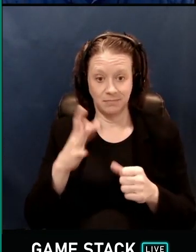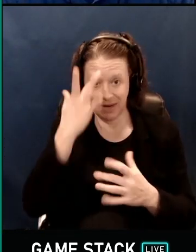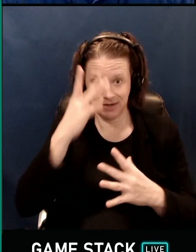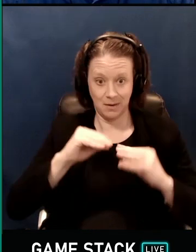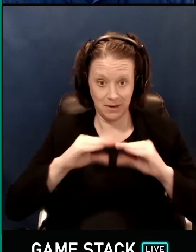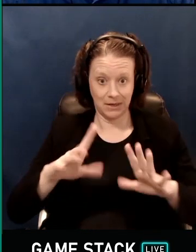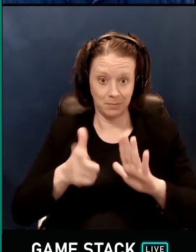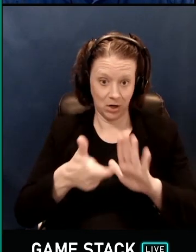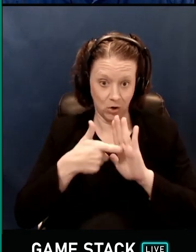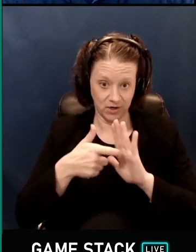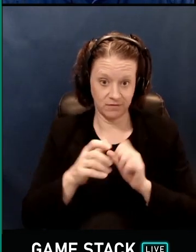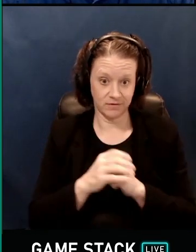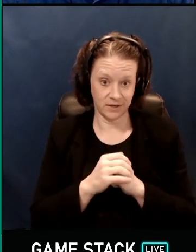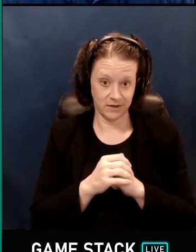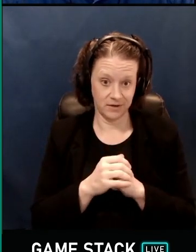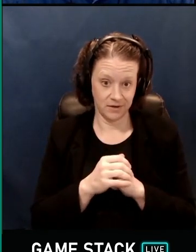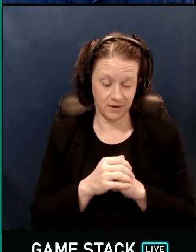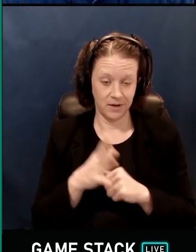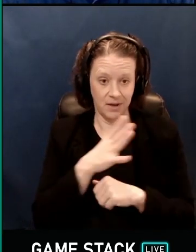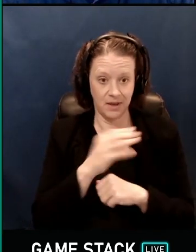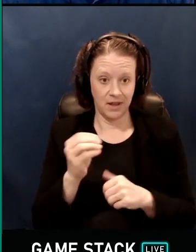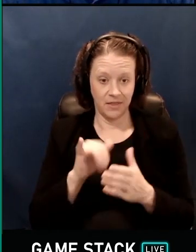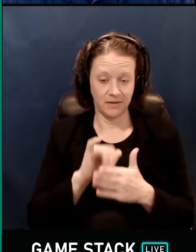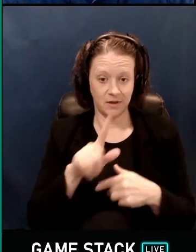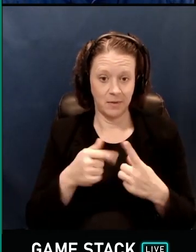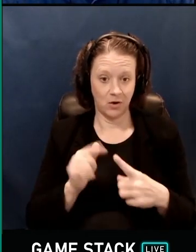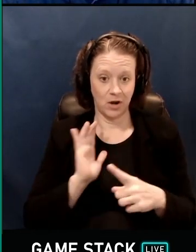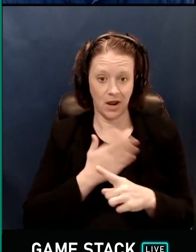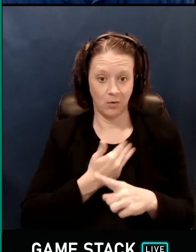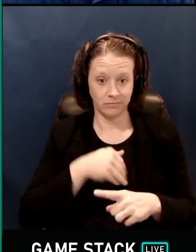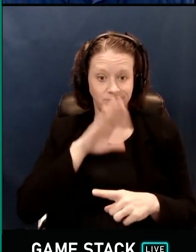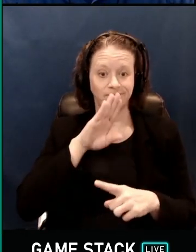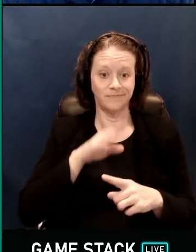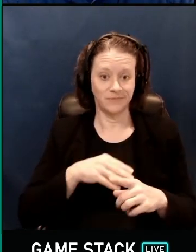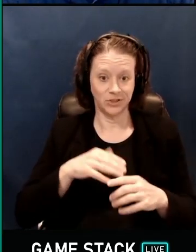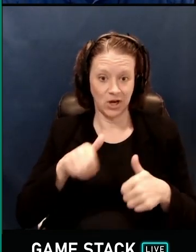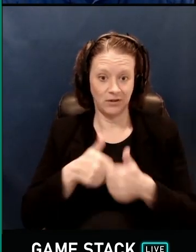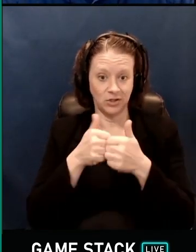And it's about our challenges in the development environment